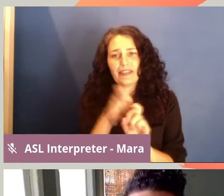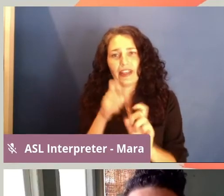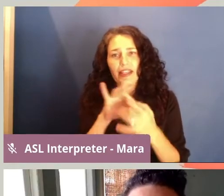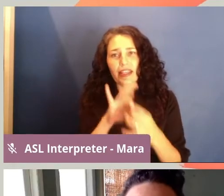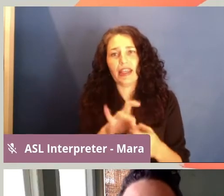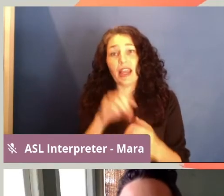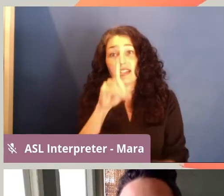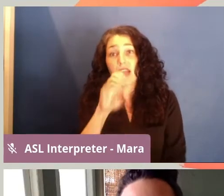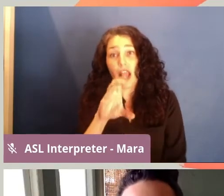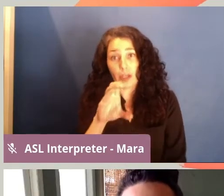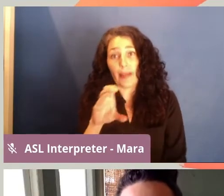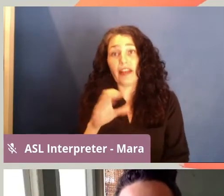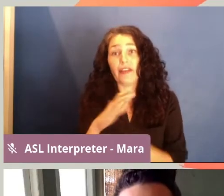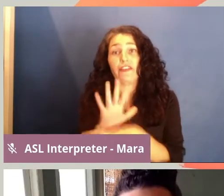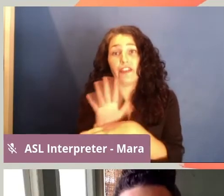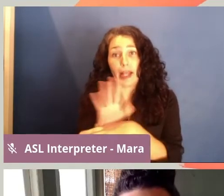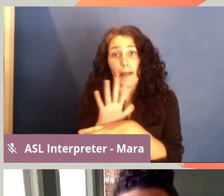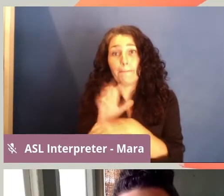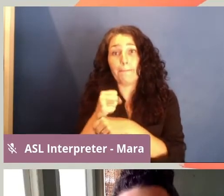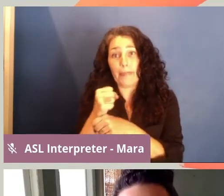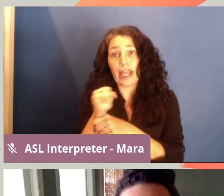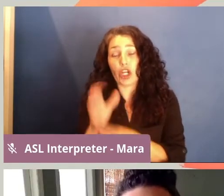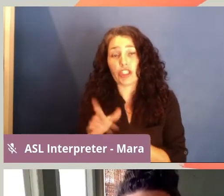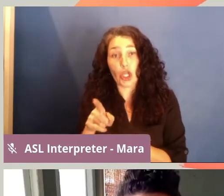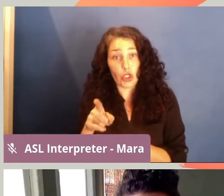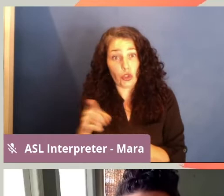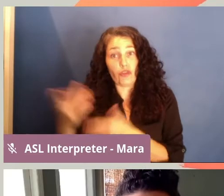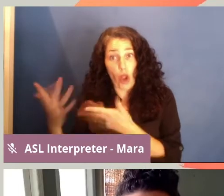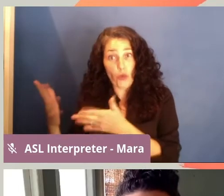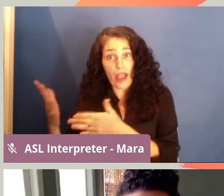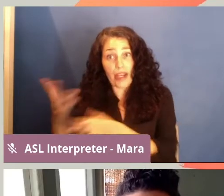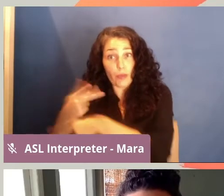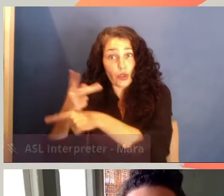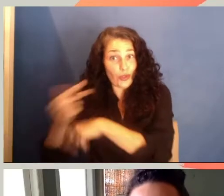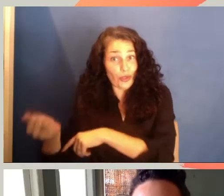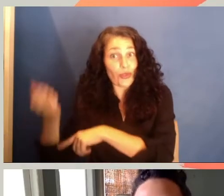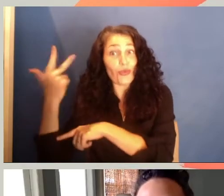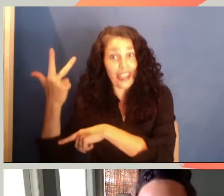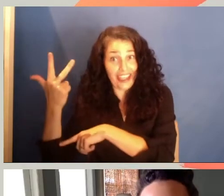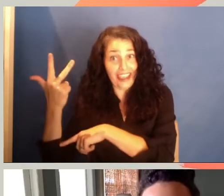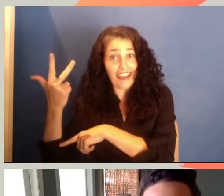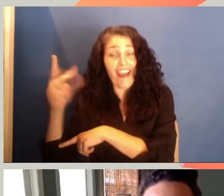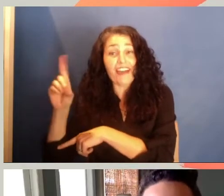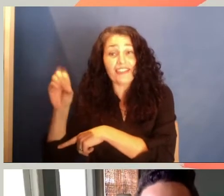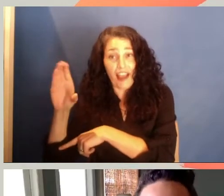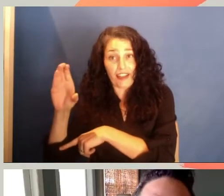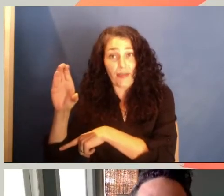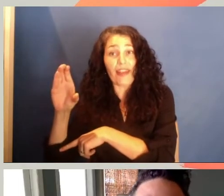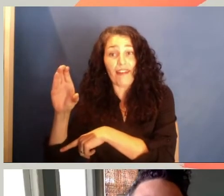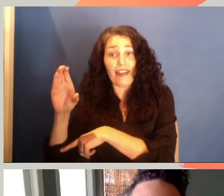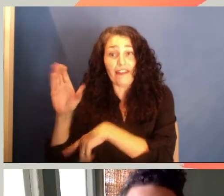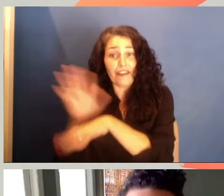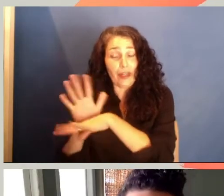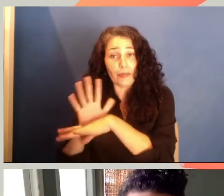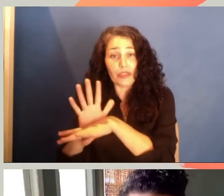and you've now produced three documentaries, right? So, from going from one to the other, like, what do you think going forward,